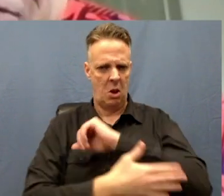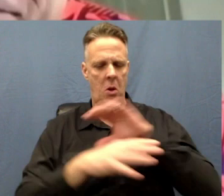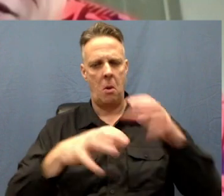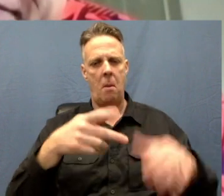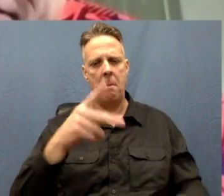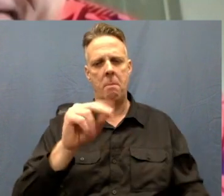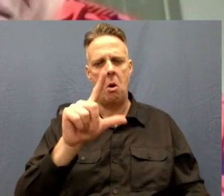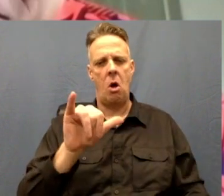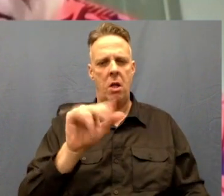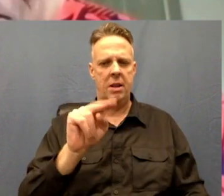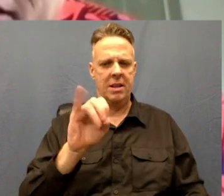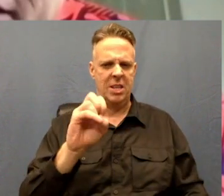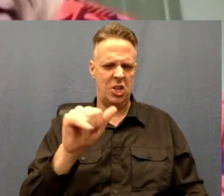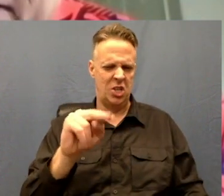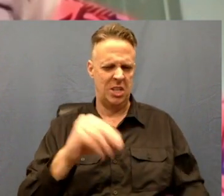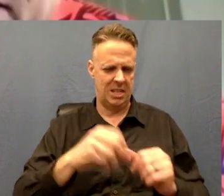SOUTH PACIFIC. I WANT TO THANK EVERYBODY FOR